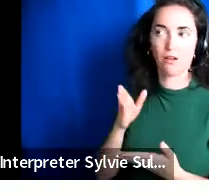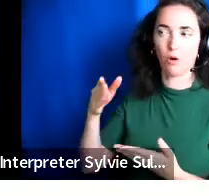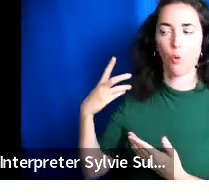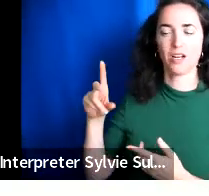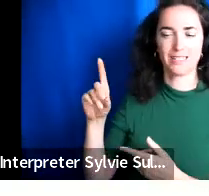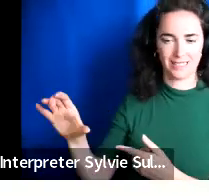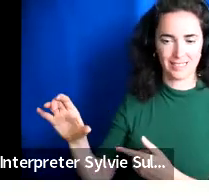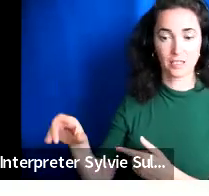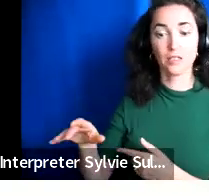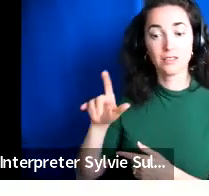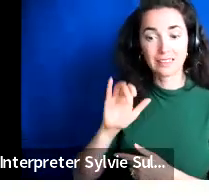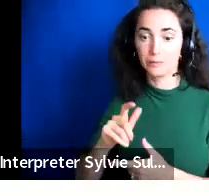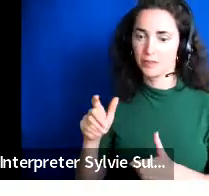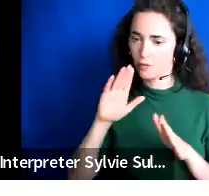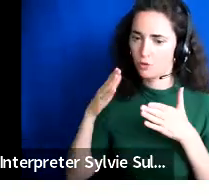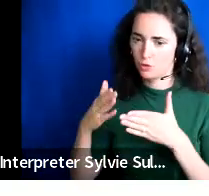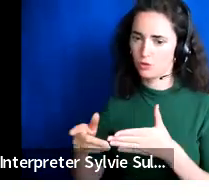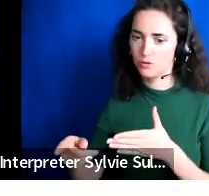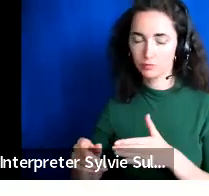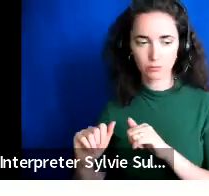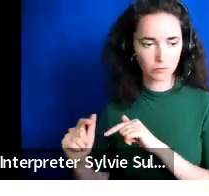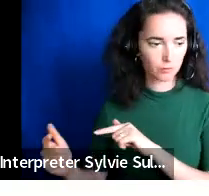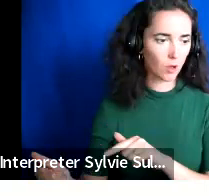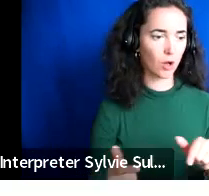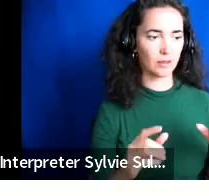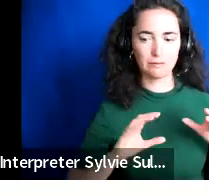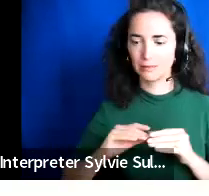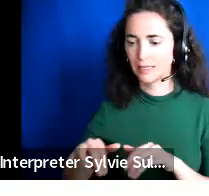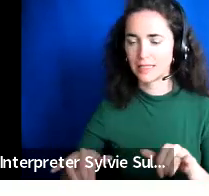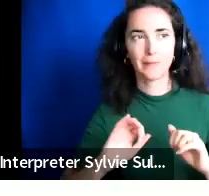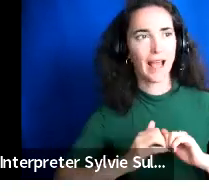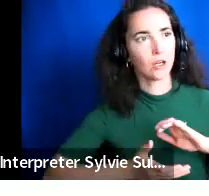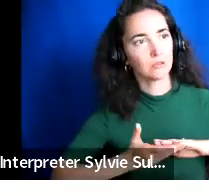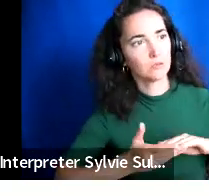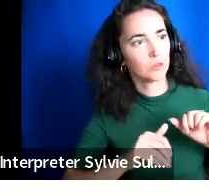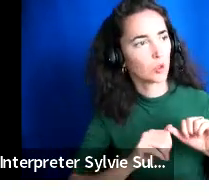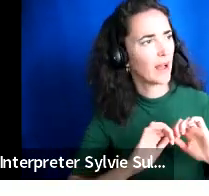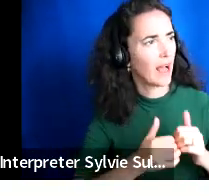great focus of it. And what everyone says of how we're gonna sustain it.